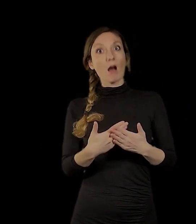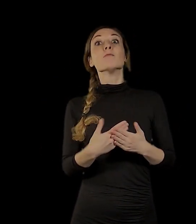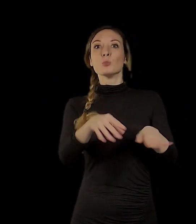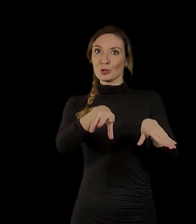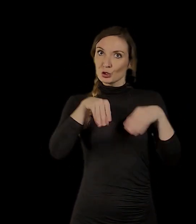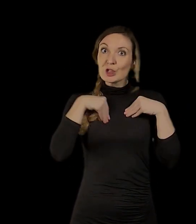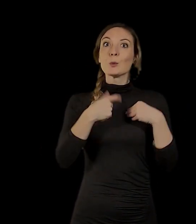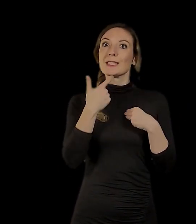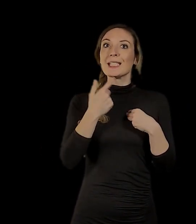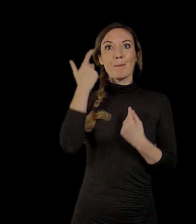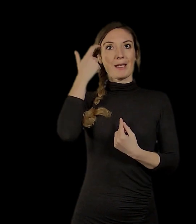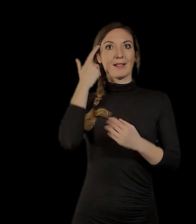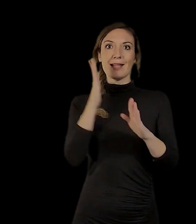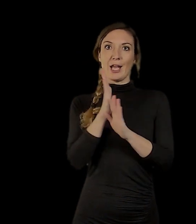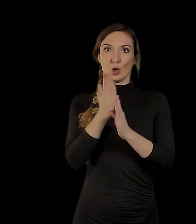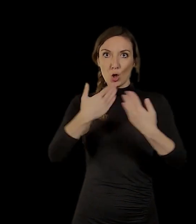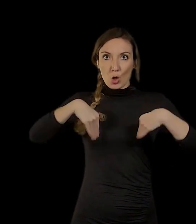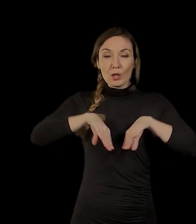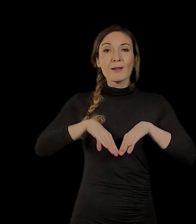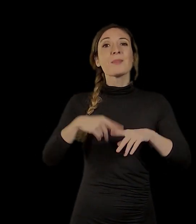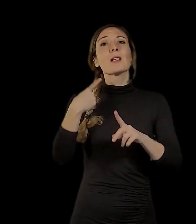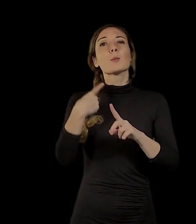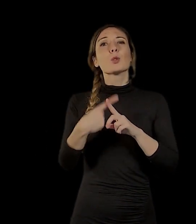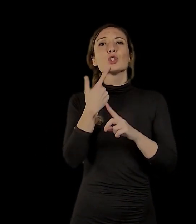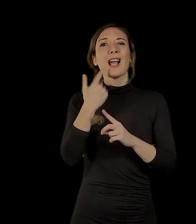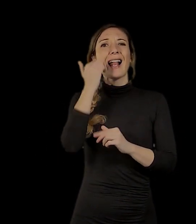different groups of people, whether within blocks, so that some normal neighborhoods